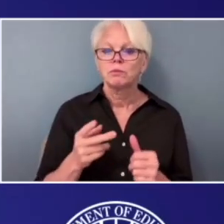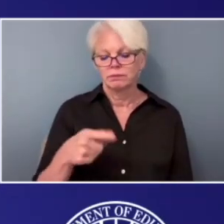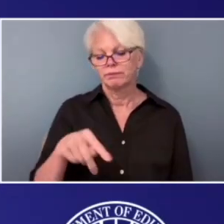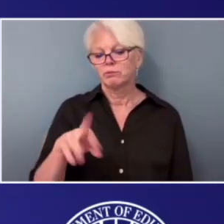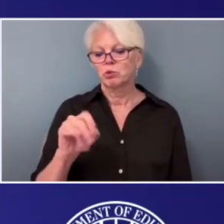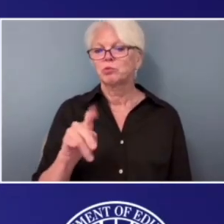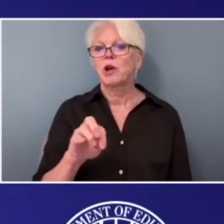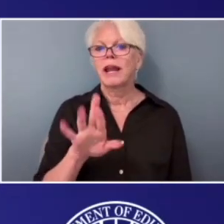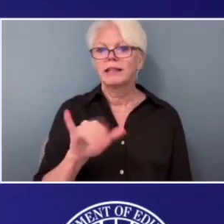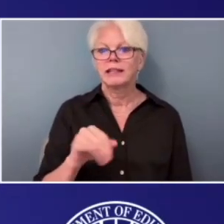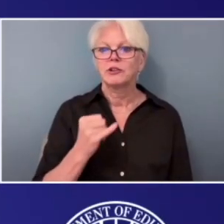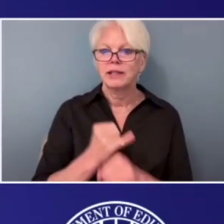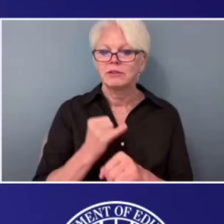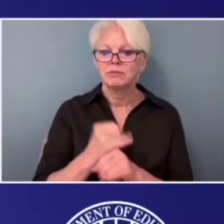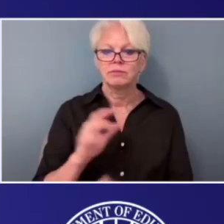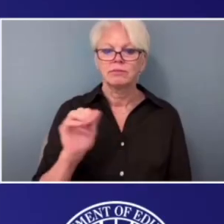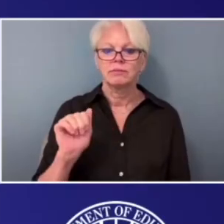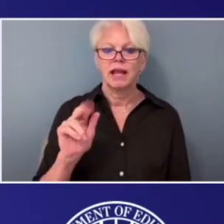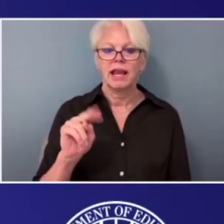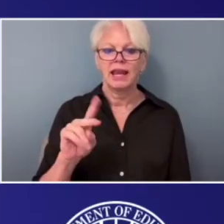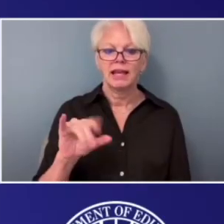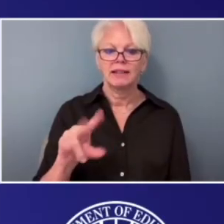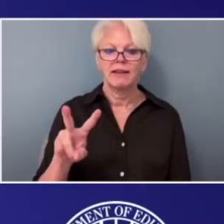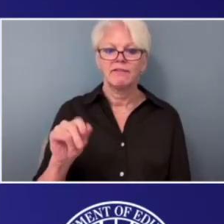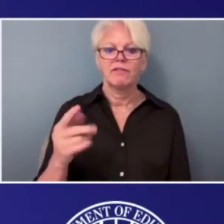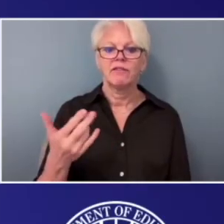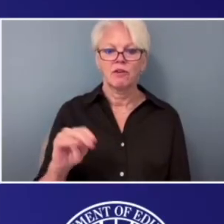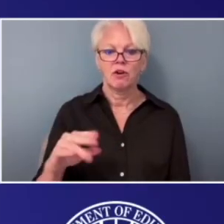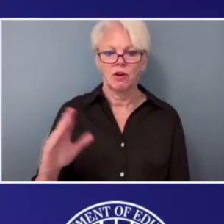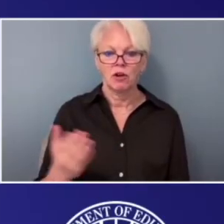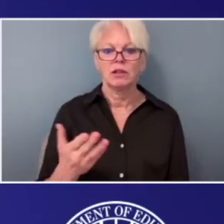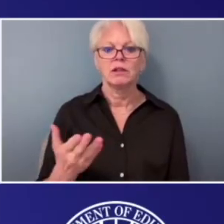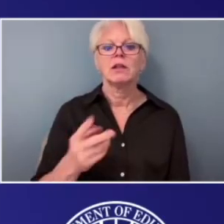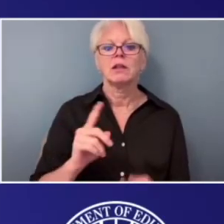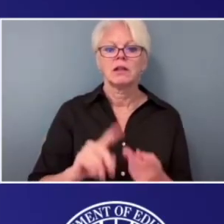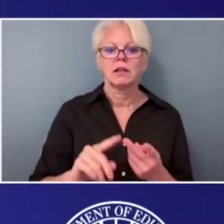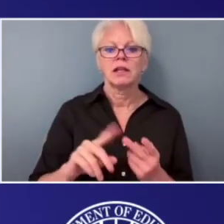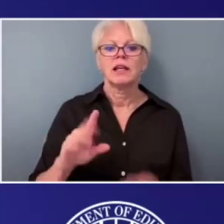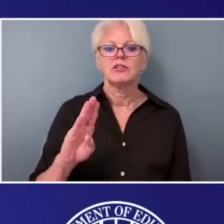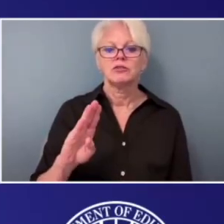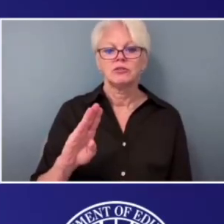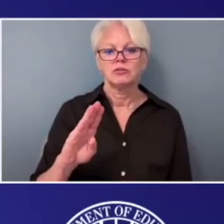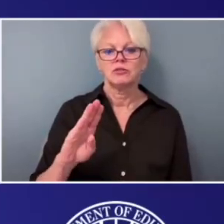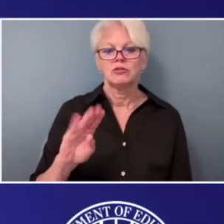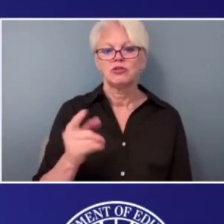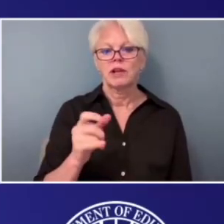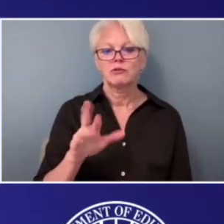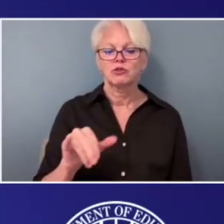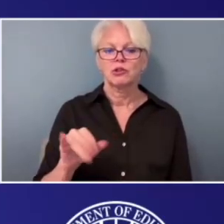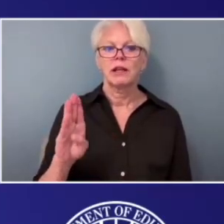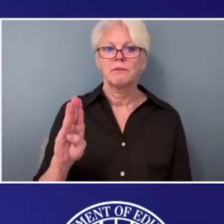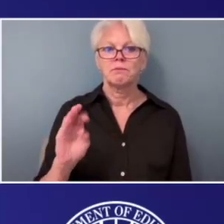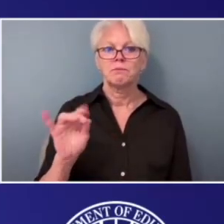And the alternate? Jeffrey Bodimer, present. Thank you. Public institutions, primary?